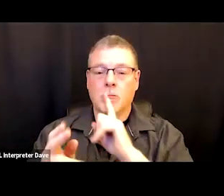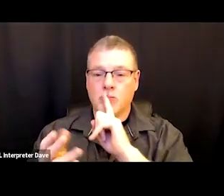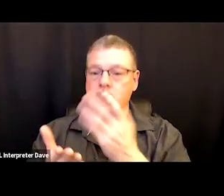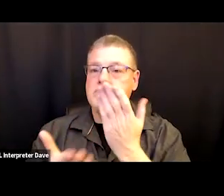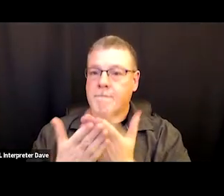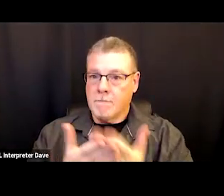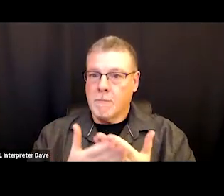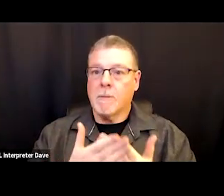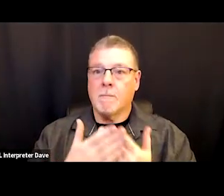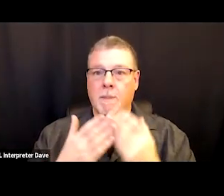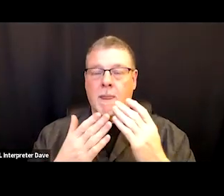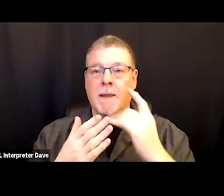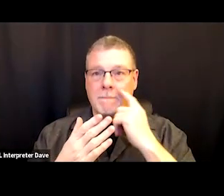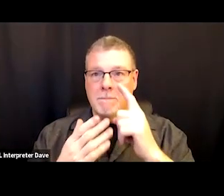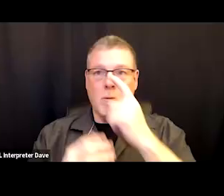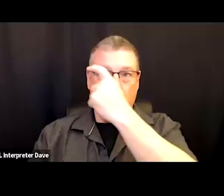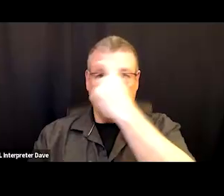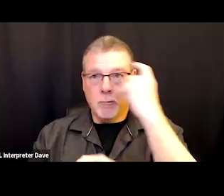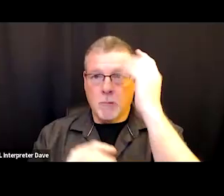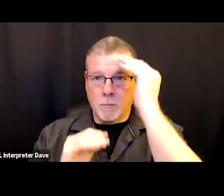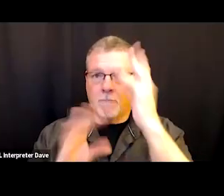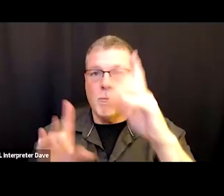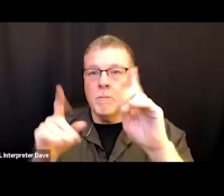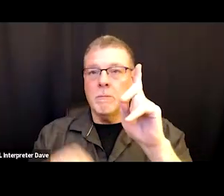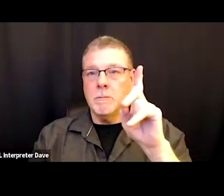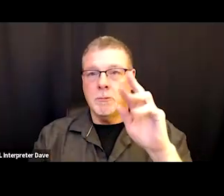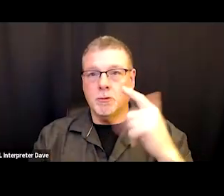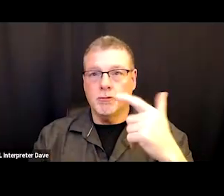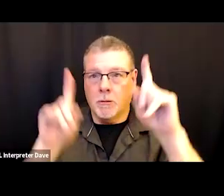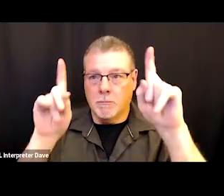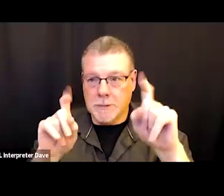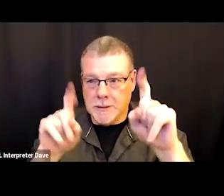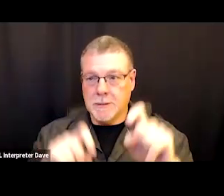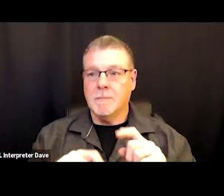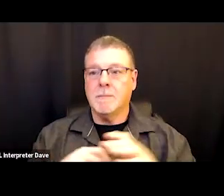for trauma-informed drug testing. I'll just finish by saying, and we'll open it up to questions,